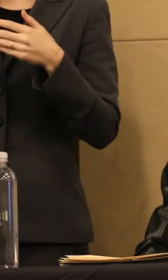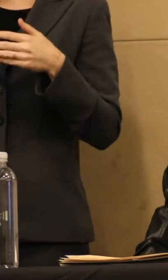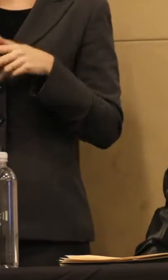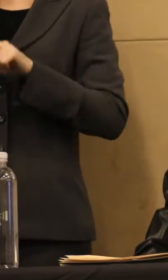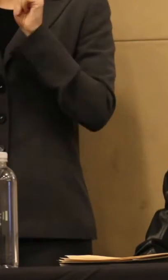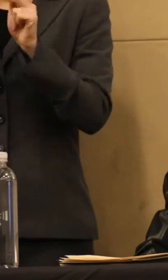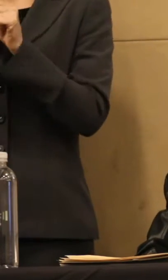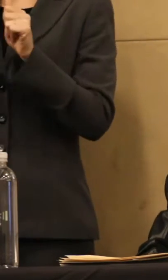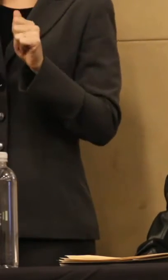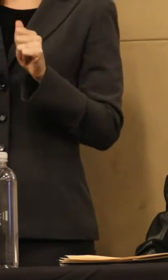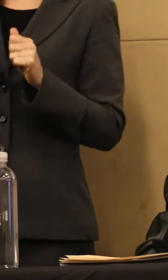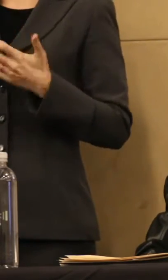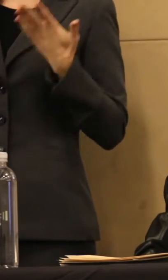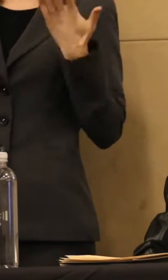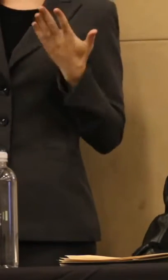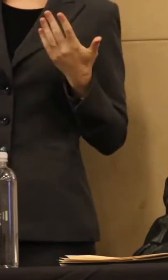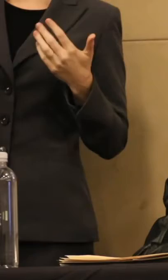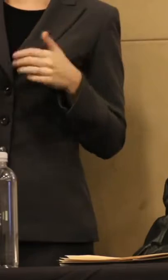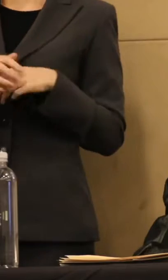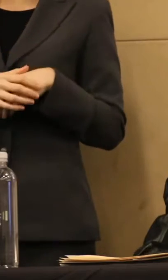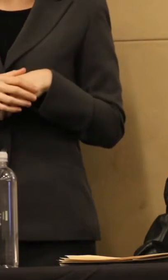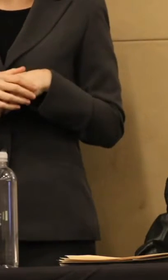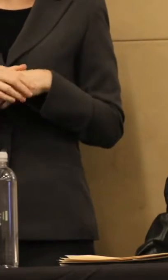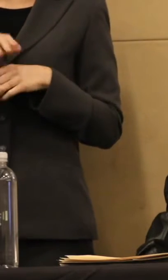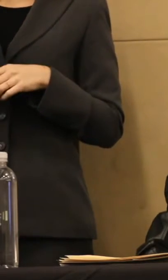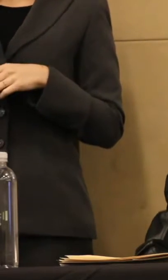Jan's been in operation for more than 25 years.